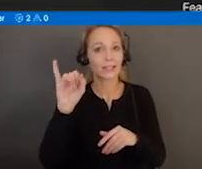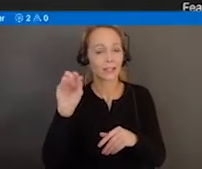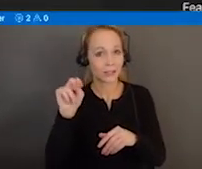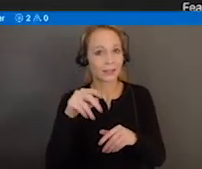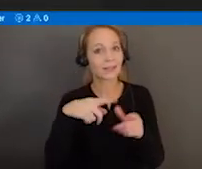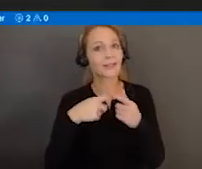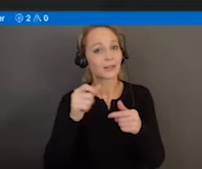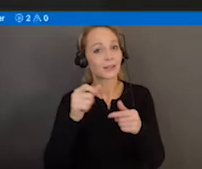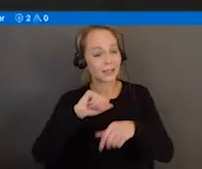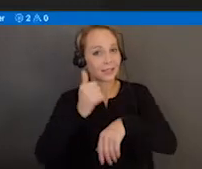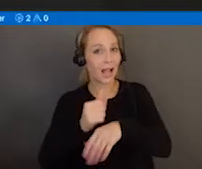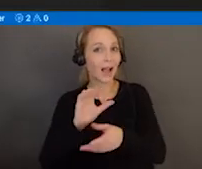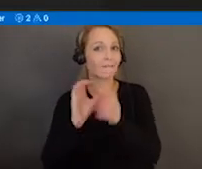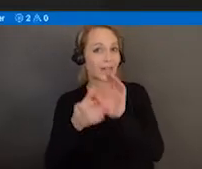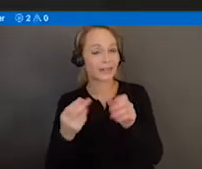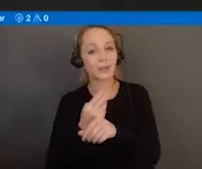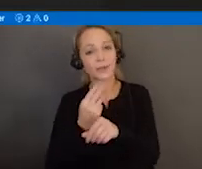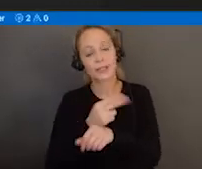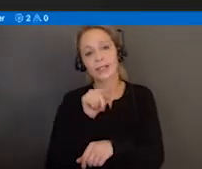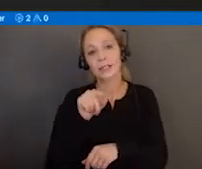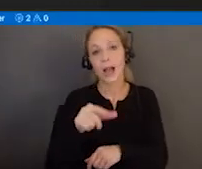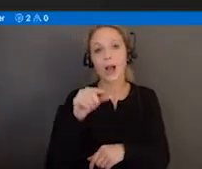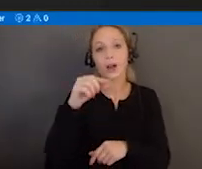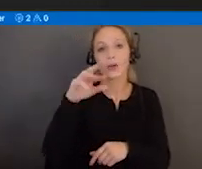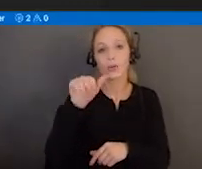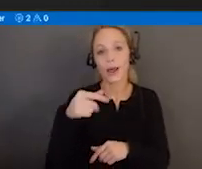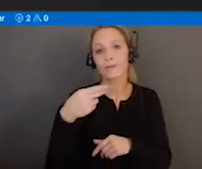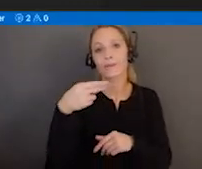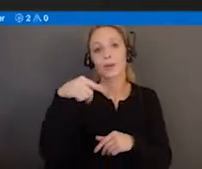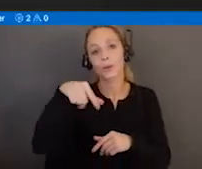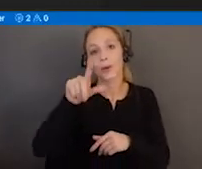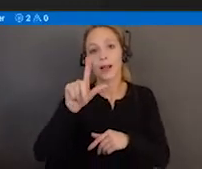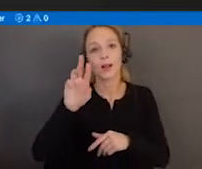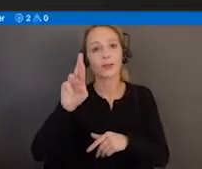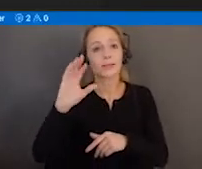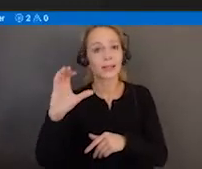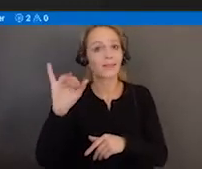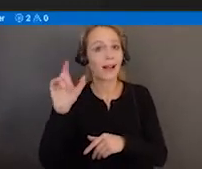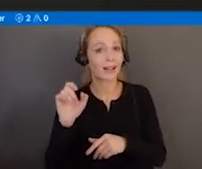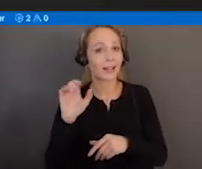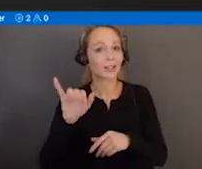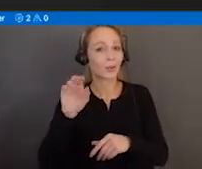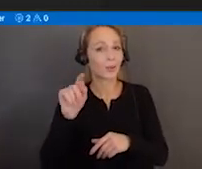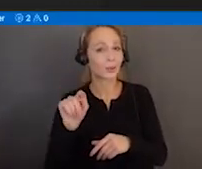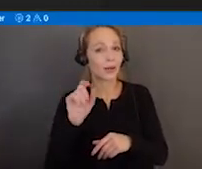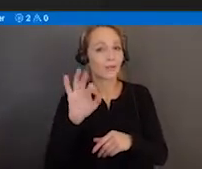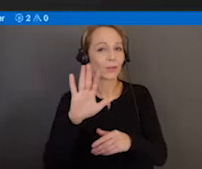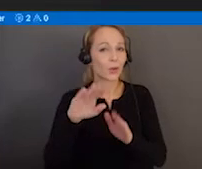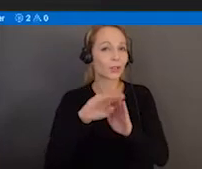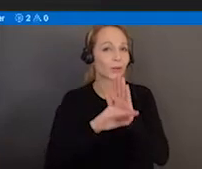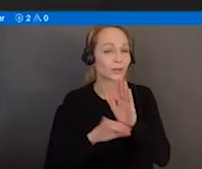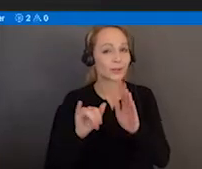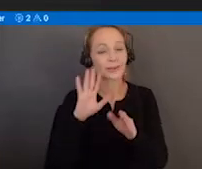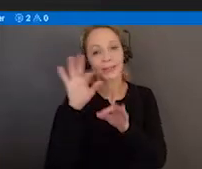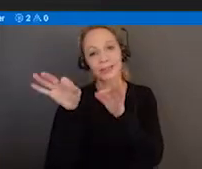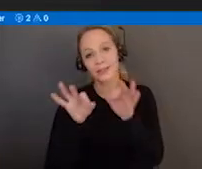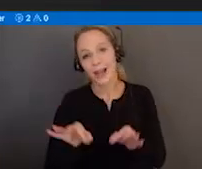USING THIS RC FILE IN THE ROOT OF YOUR DIRECTORY. AND THIS IS JUST DEFINING THE API END POINT THAT IT'LL